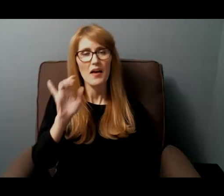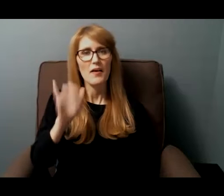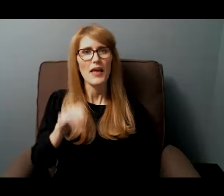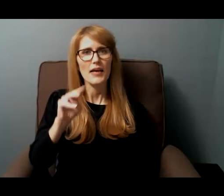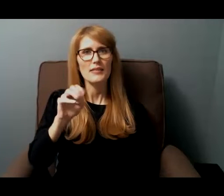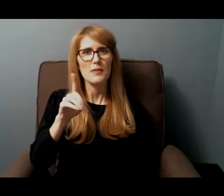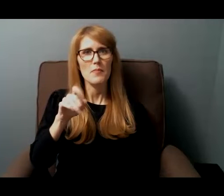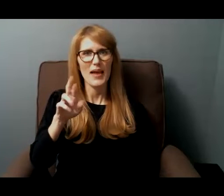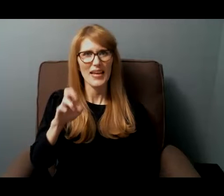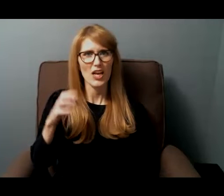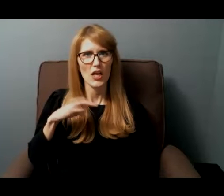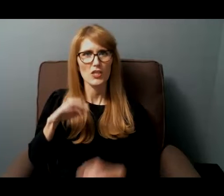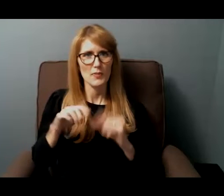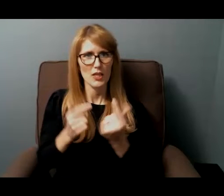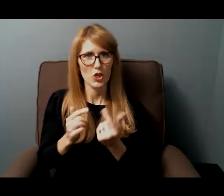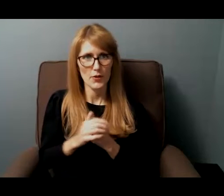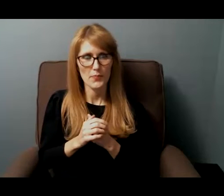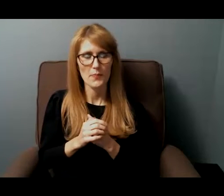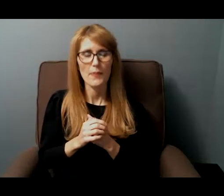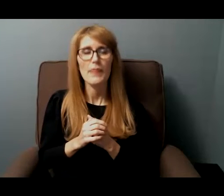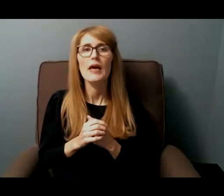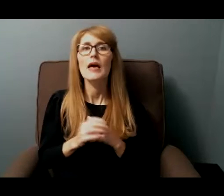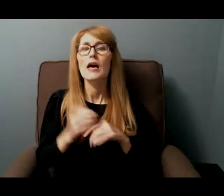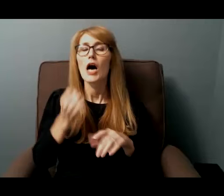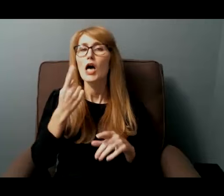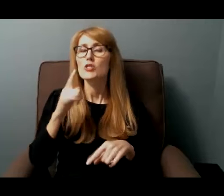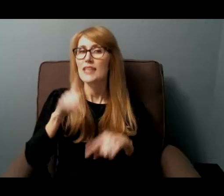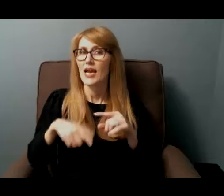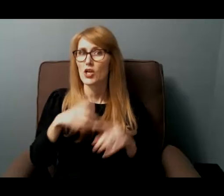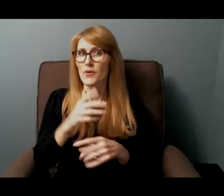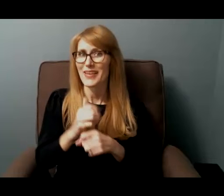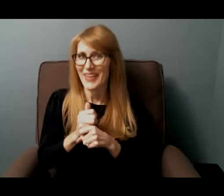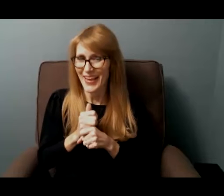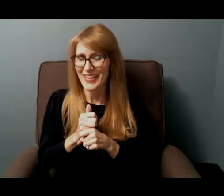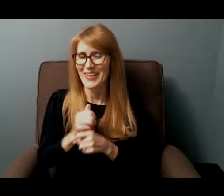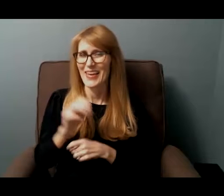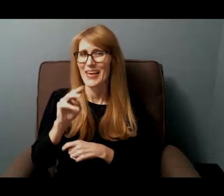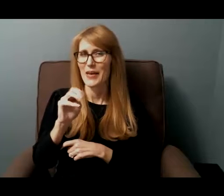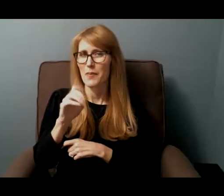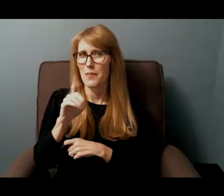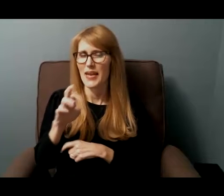Now, you are not able to get the Medicare until you've been entitled to SSDI for 24 months,